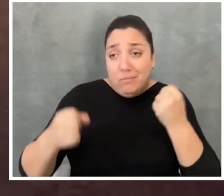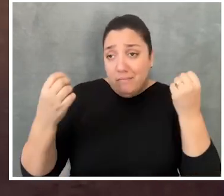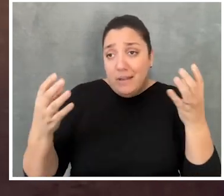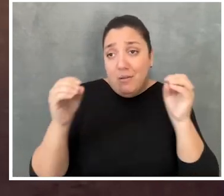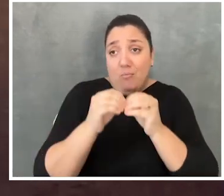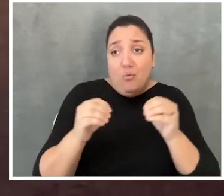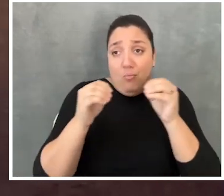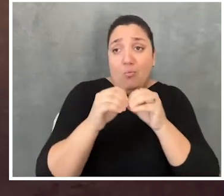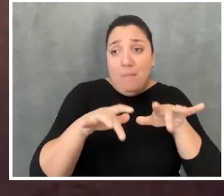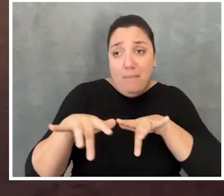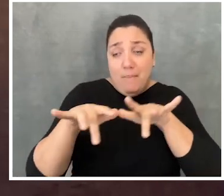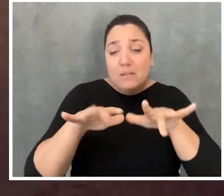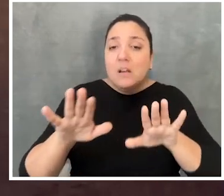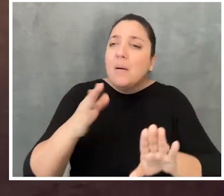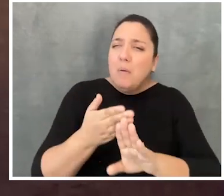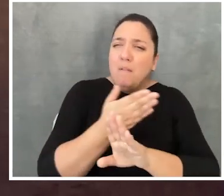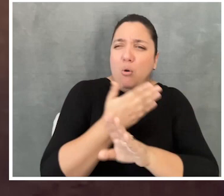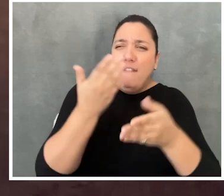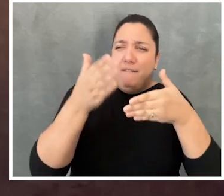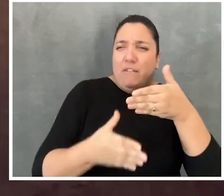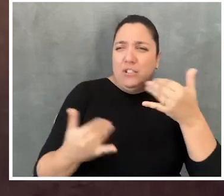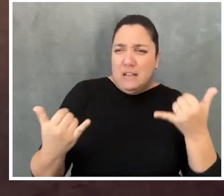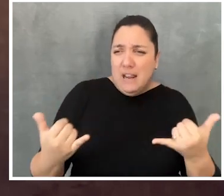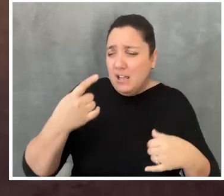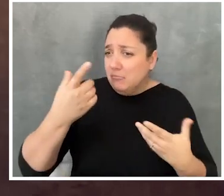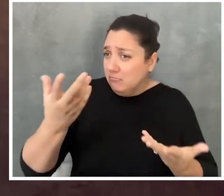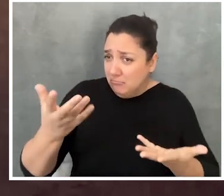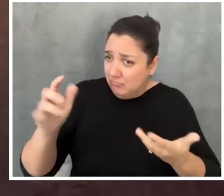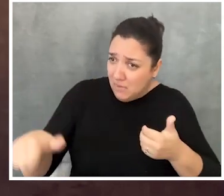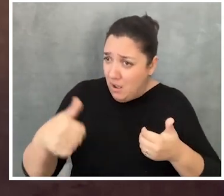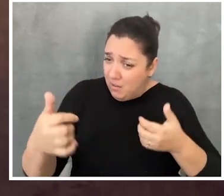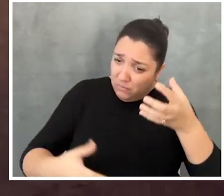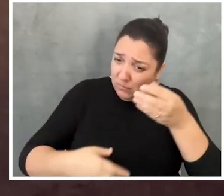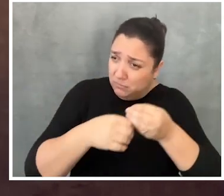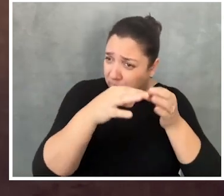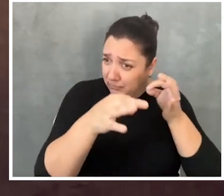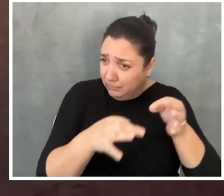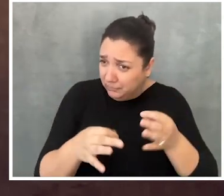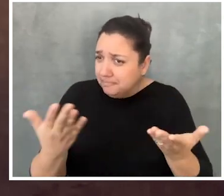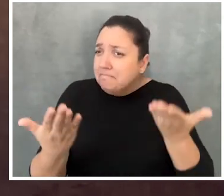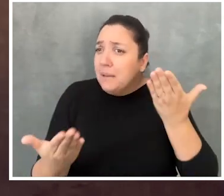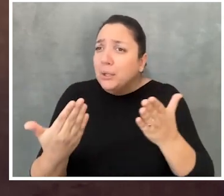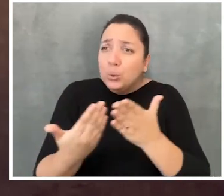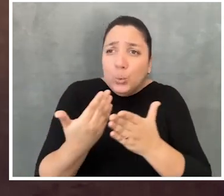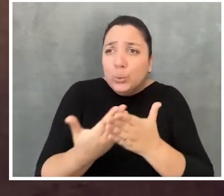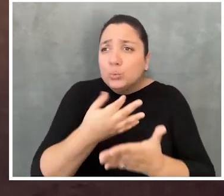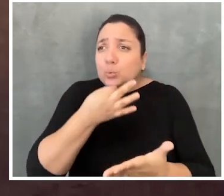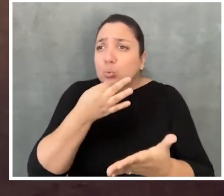but before we sign off today, is there anything else that you want to talk to our audience about? Anything that's new and upcoming that you'd like